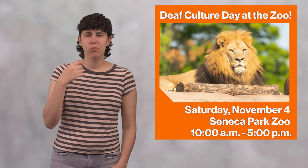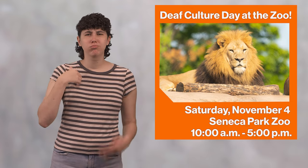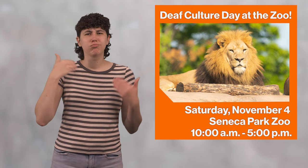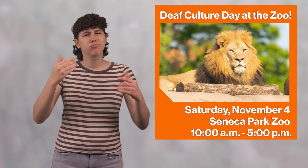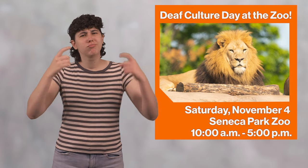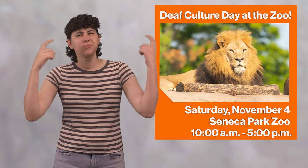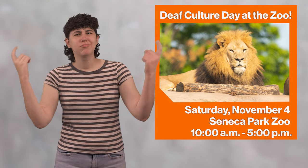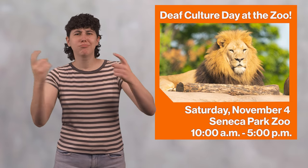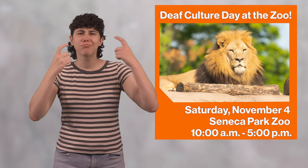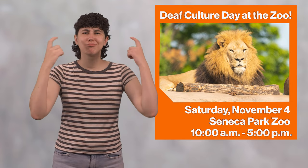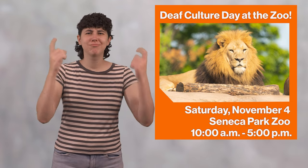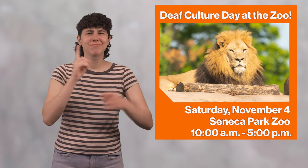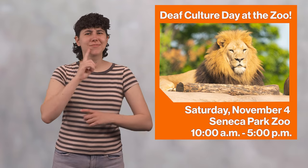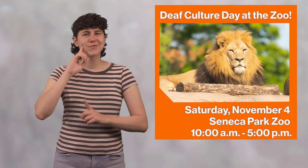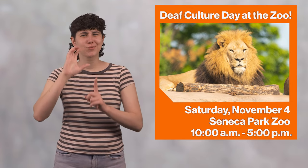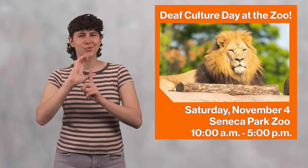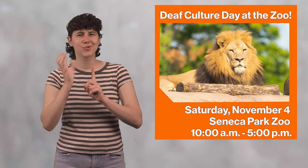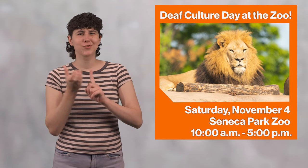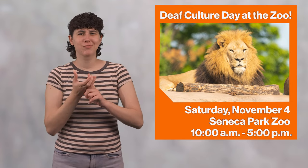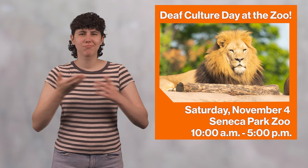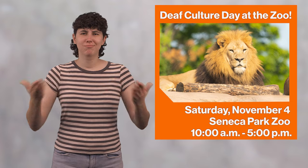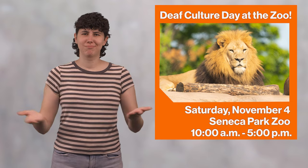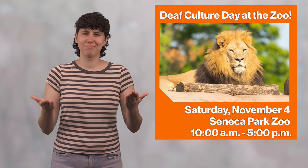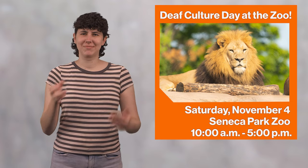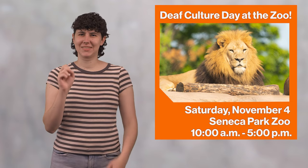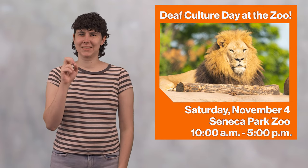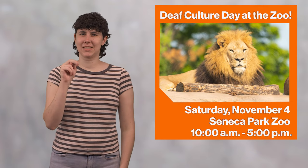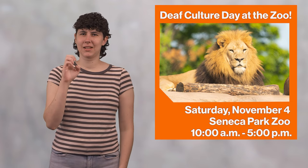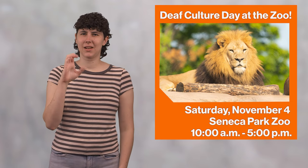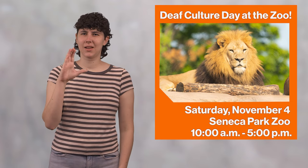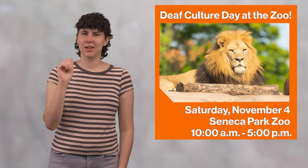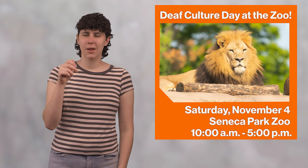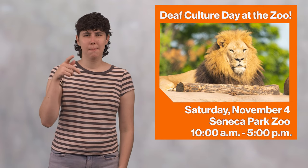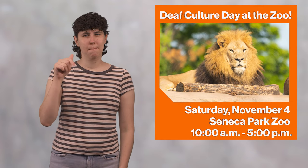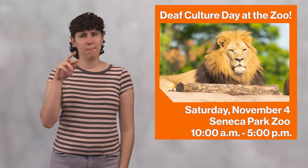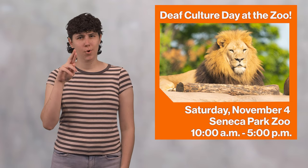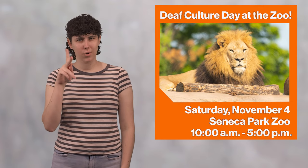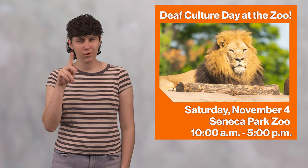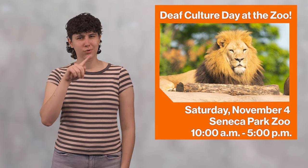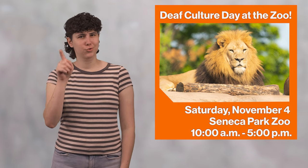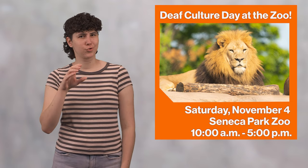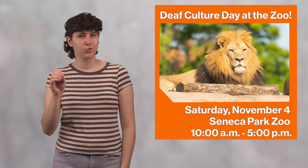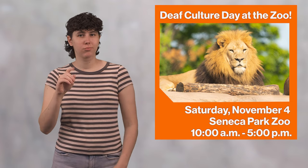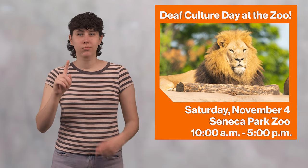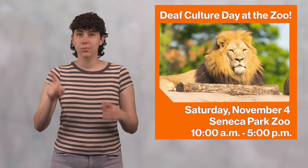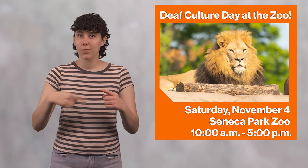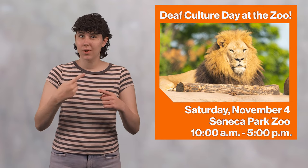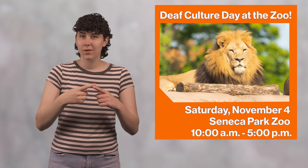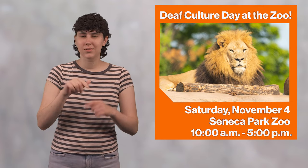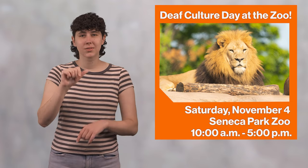Join us on Saturday, November 4th as we celebrate Deaf Culture at Seneca Park Zoo